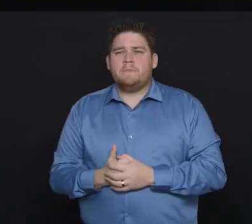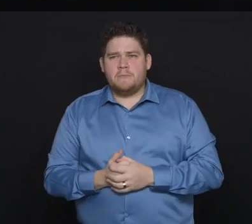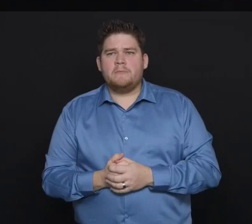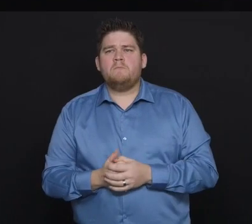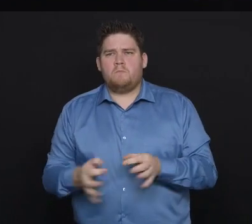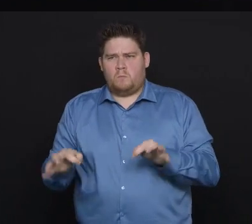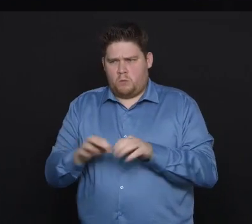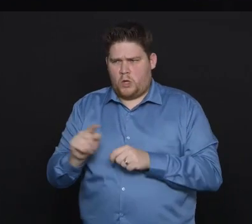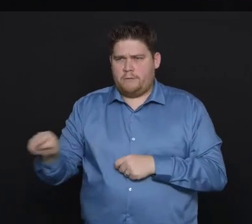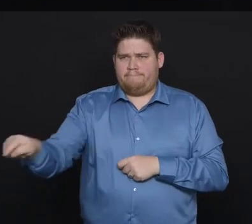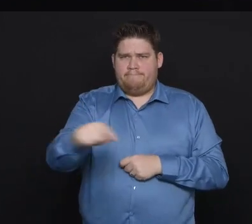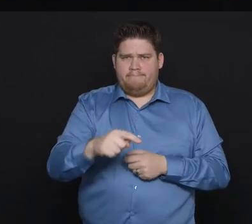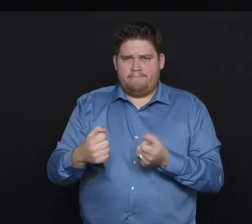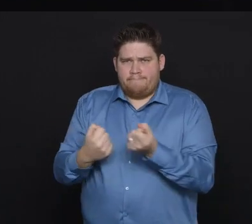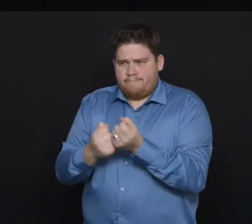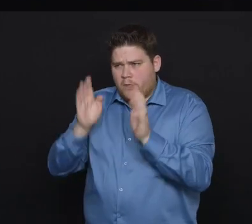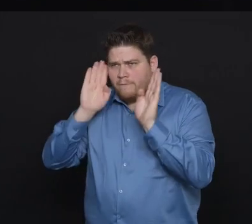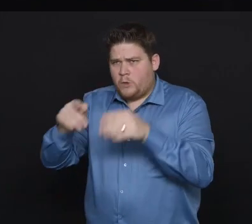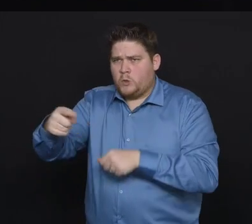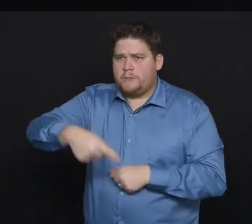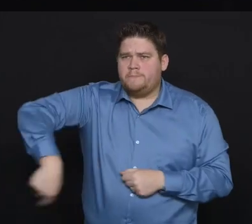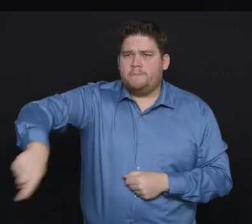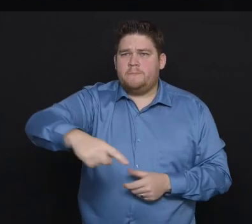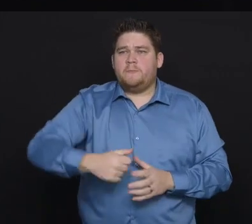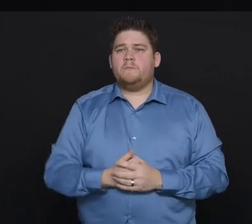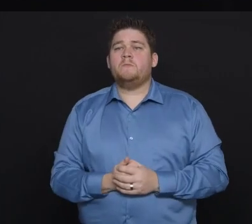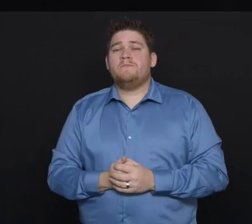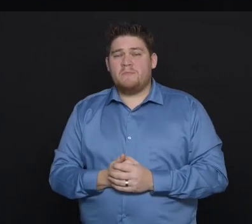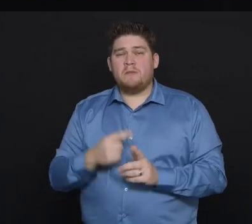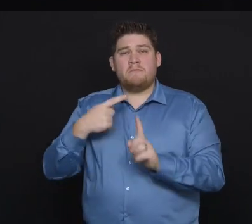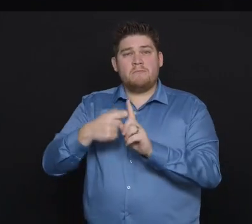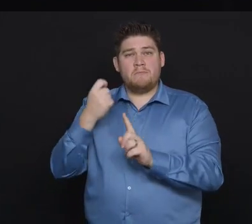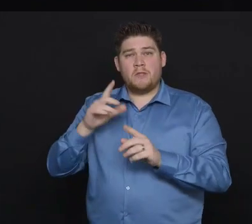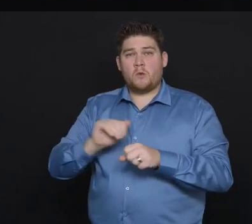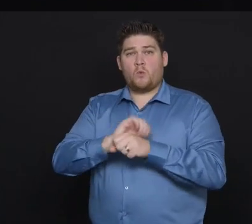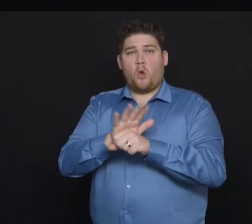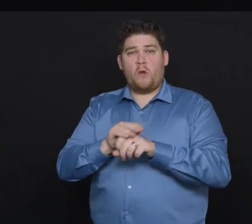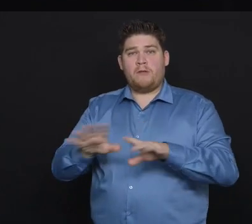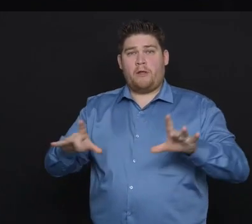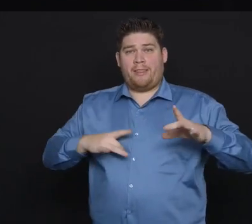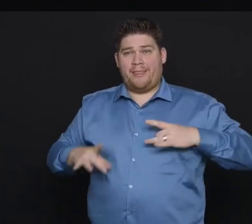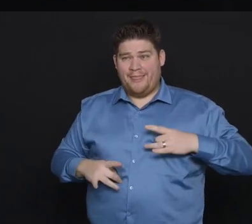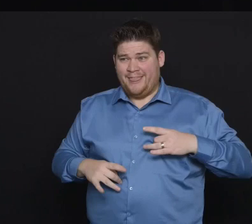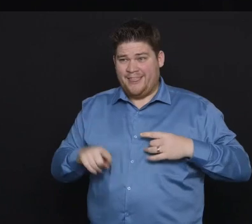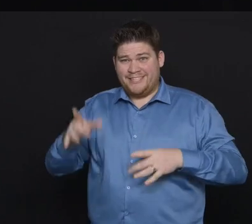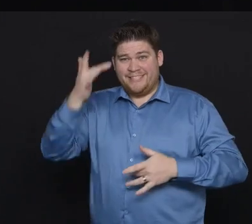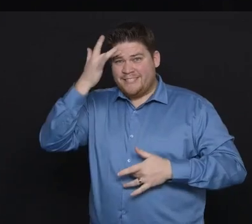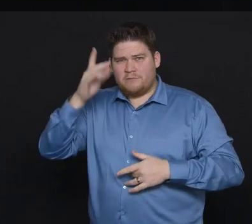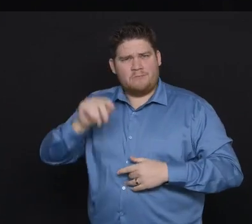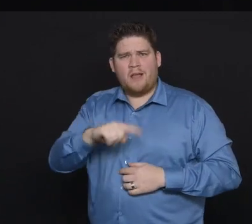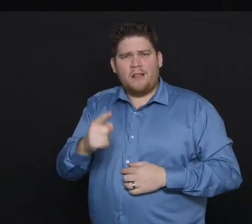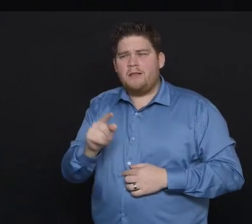provide all of that important health care to people with the virus as it is needed but also to everyone else who needs the health system